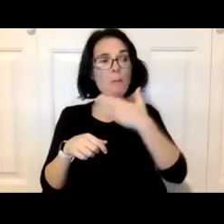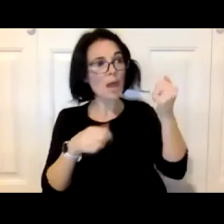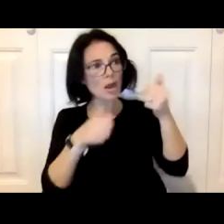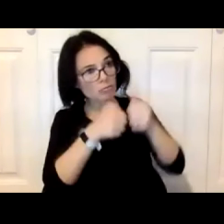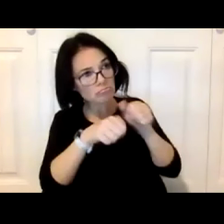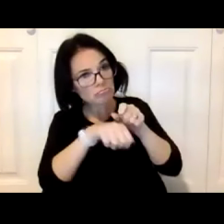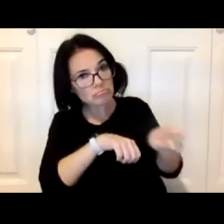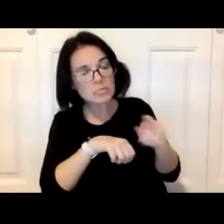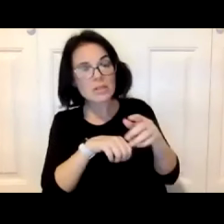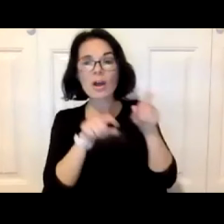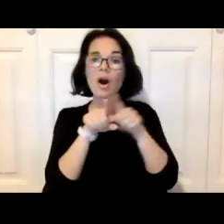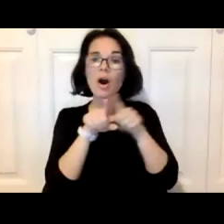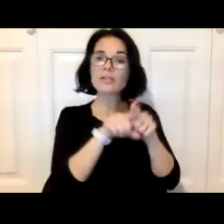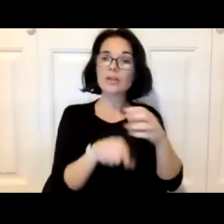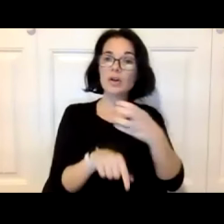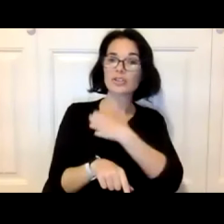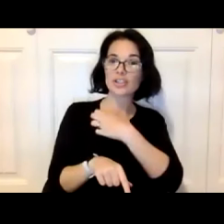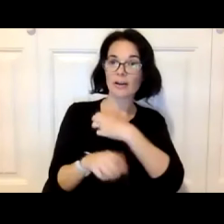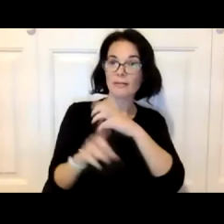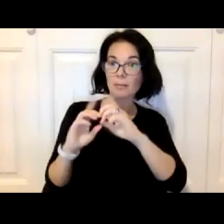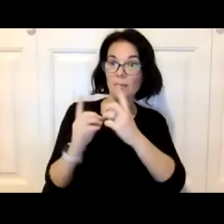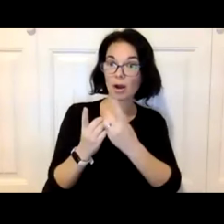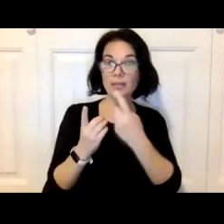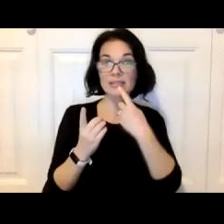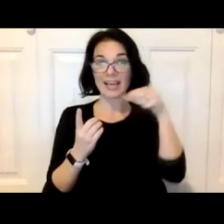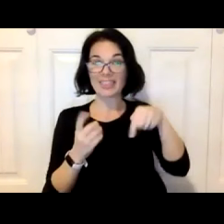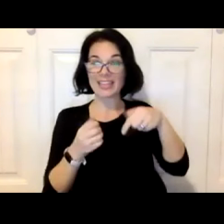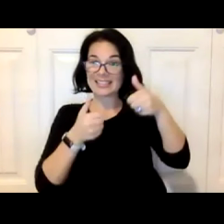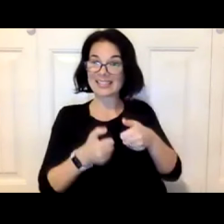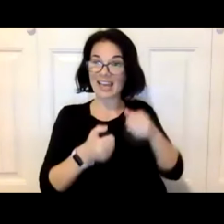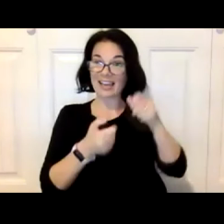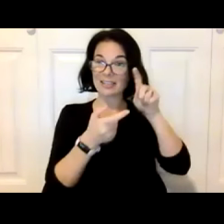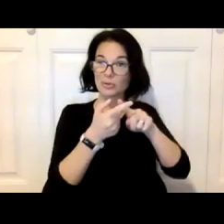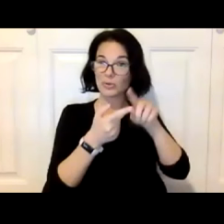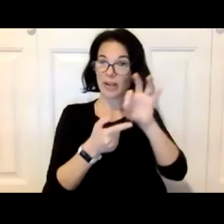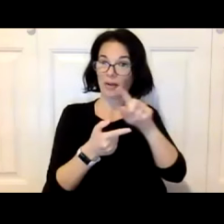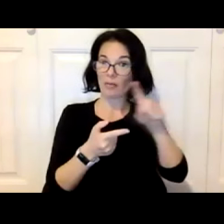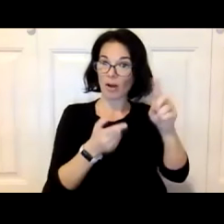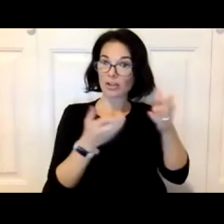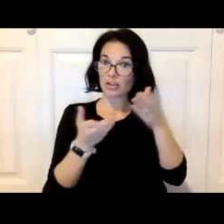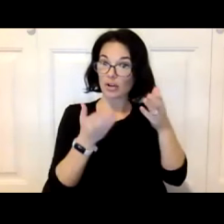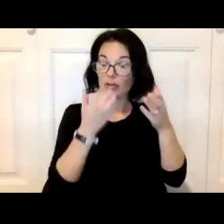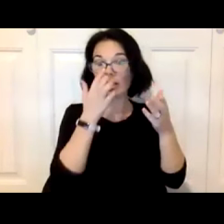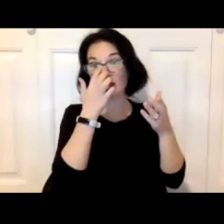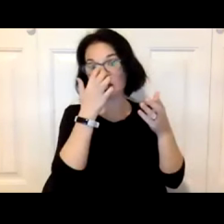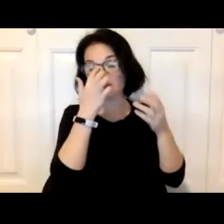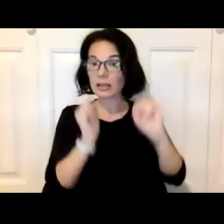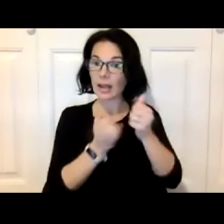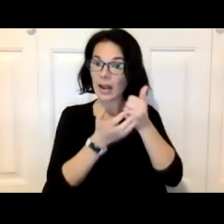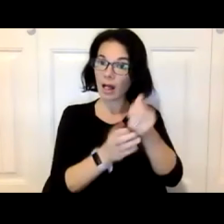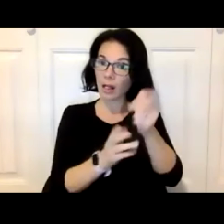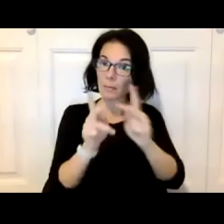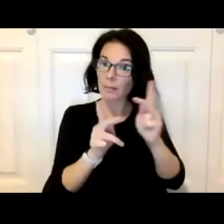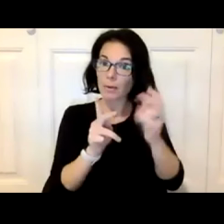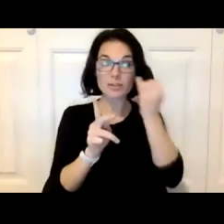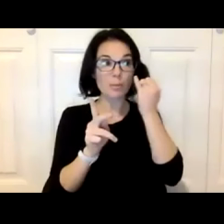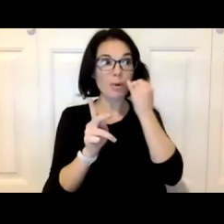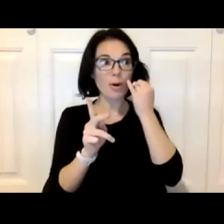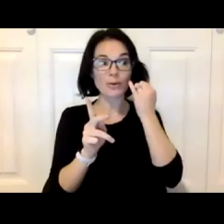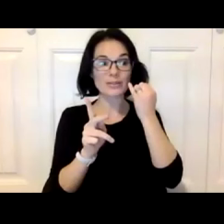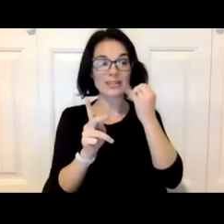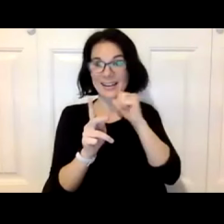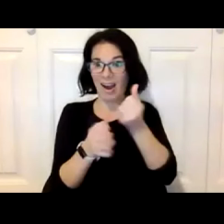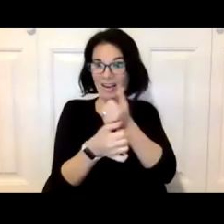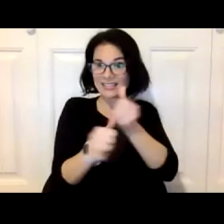Text to 911 may be beneficial in a situation where it is not safe to call 911 for help,